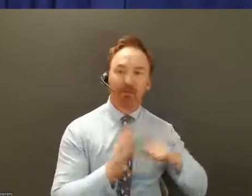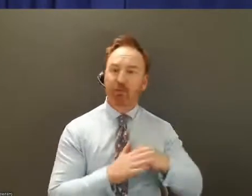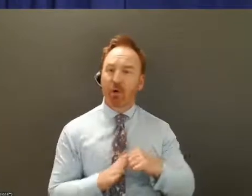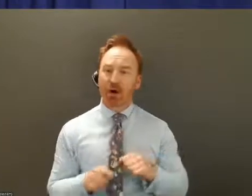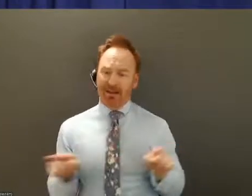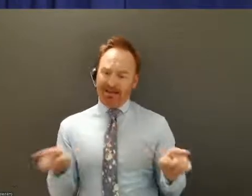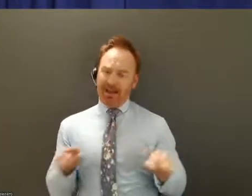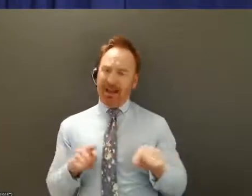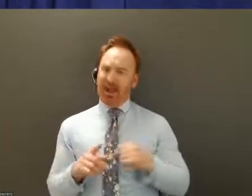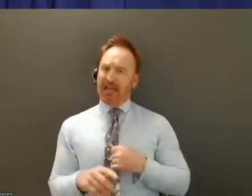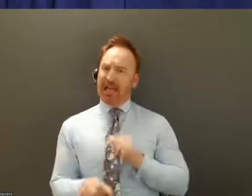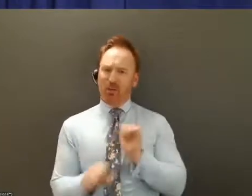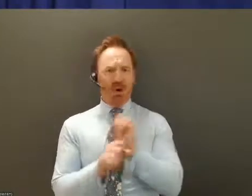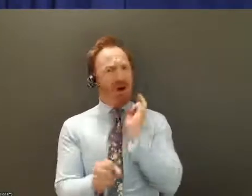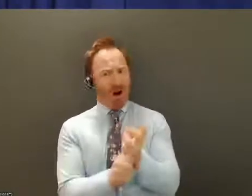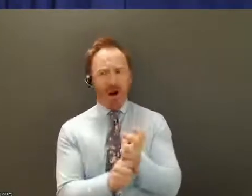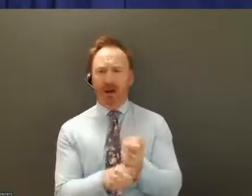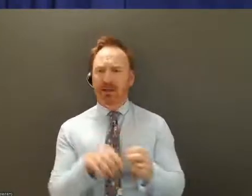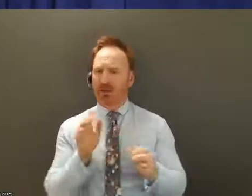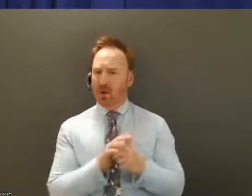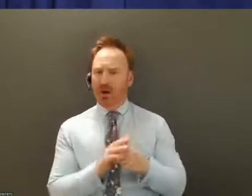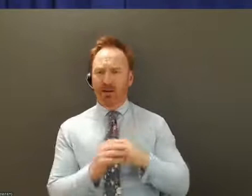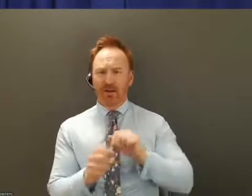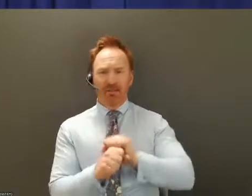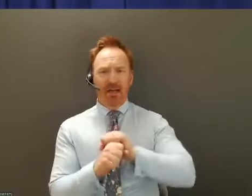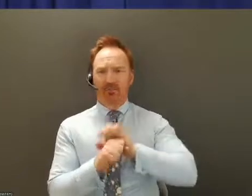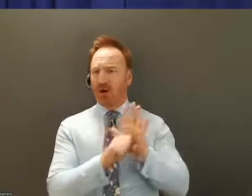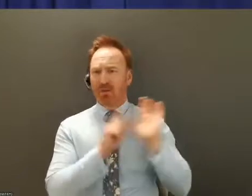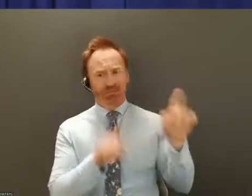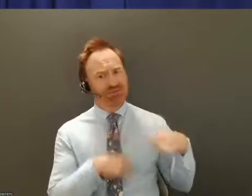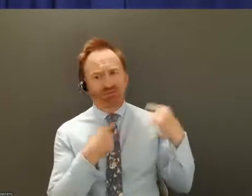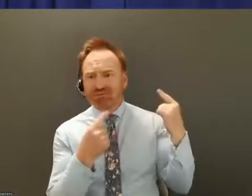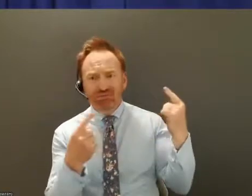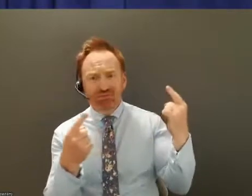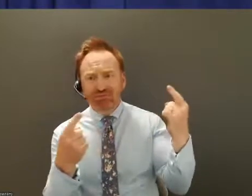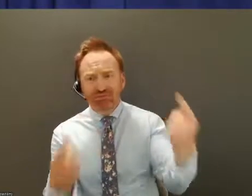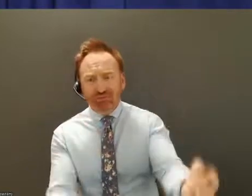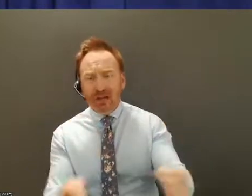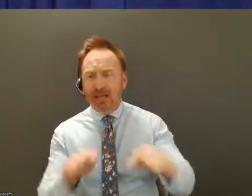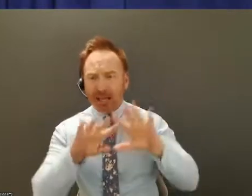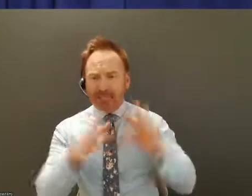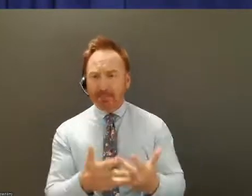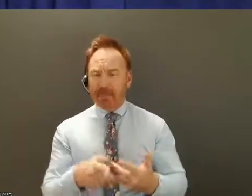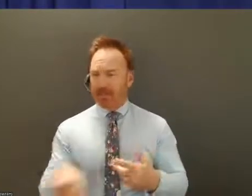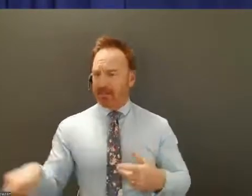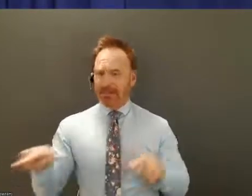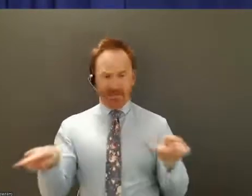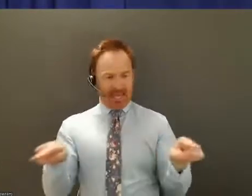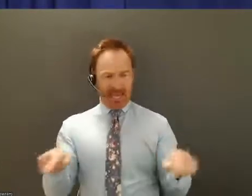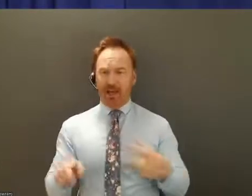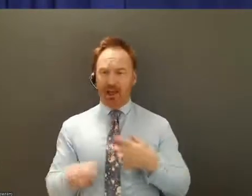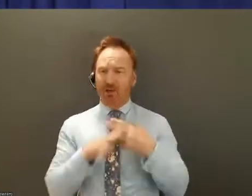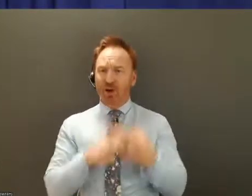nursing will provide contacts with information and education.